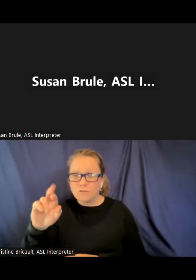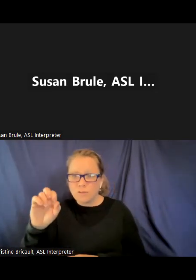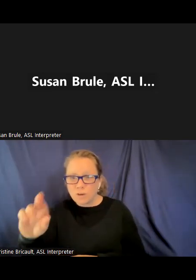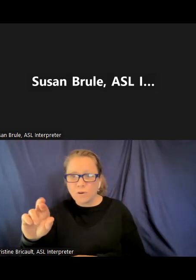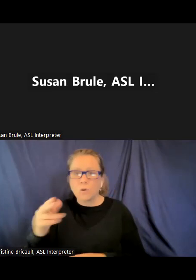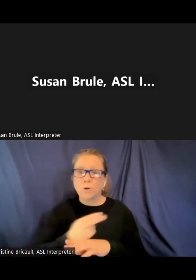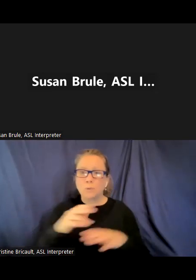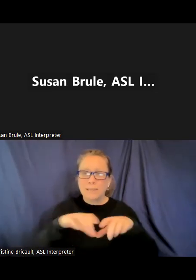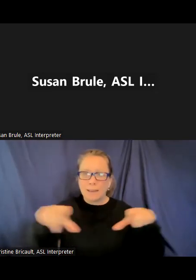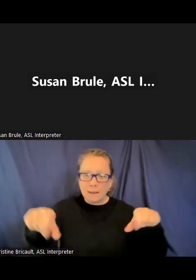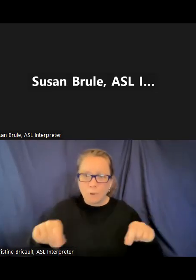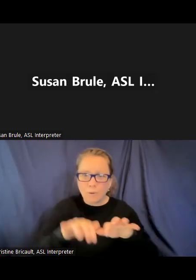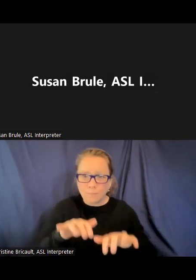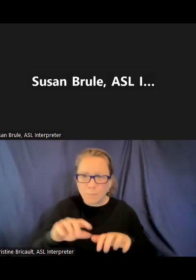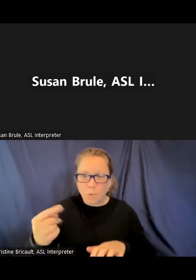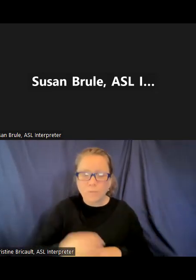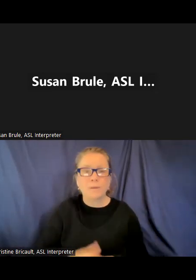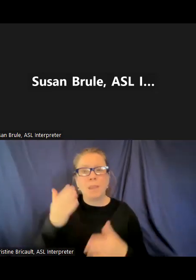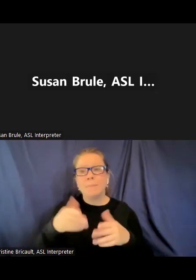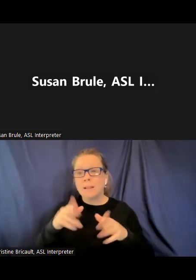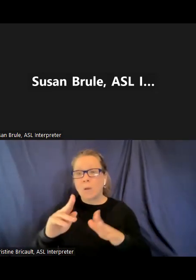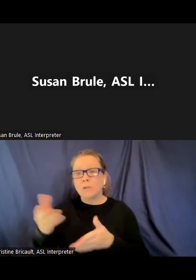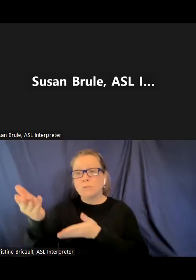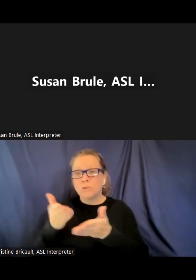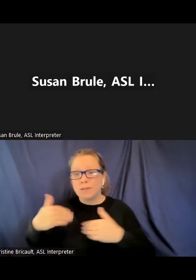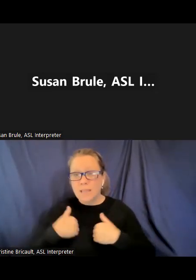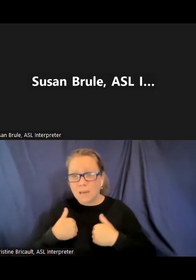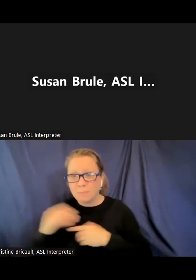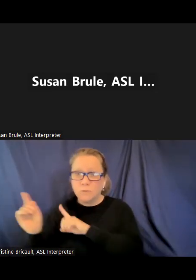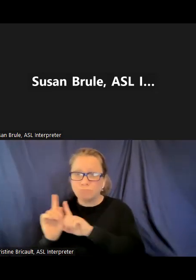It may be allowing service animals to accompany constituents with disabilities.